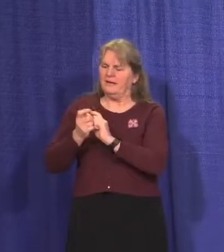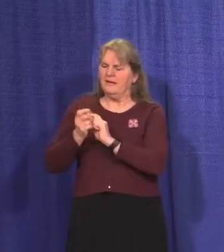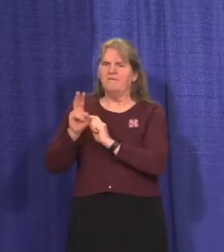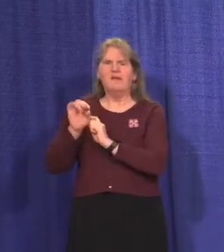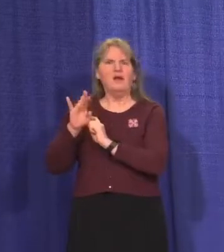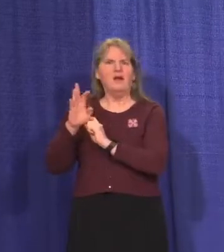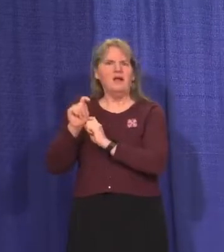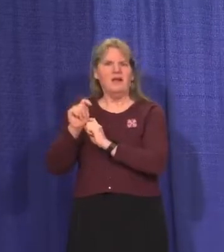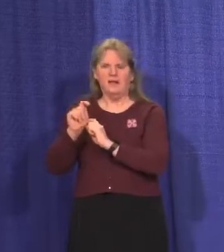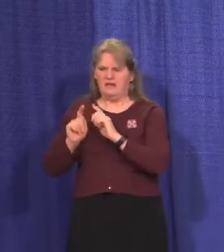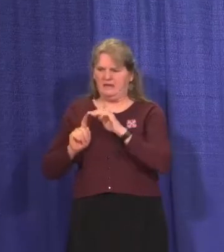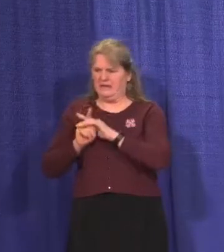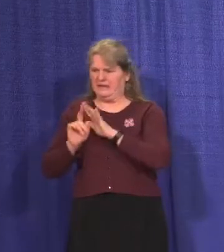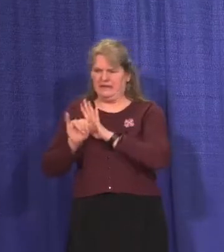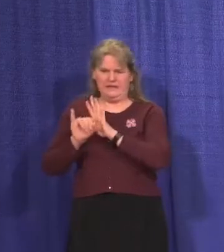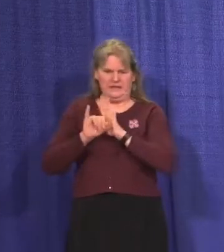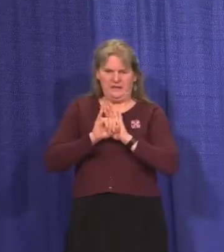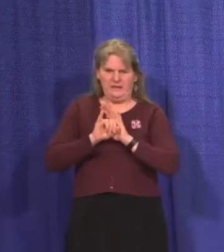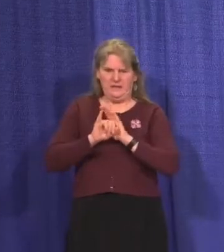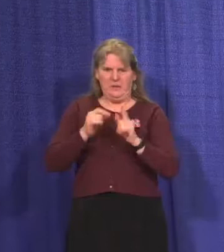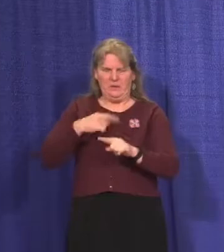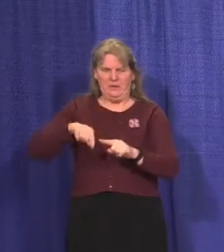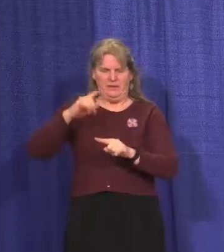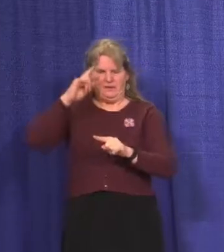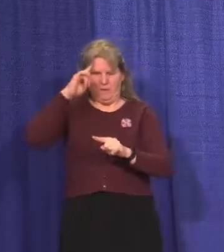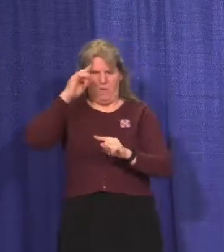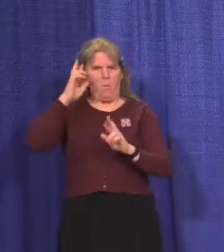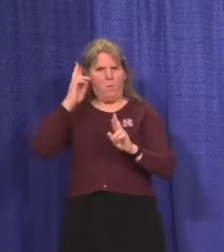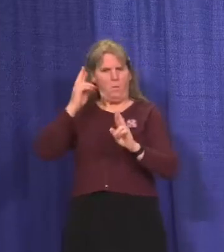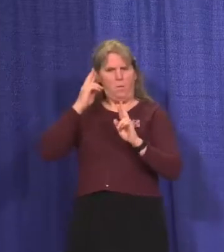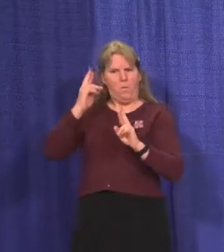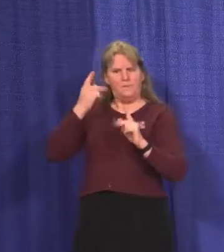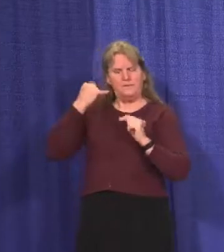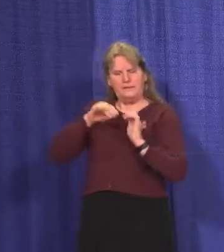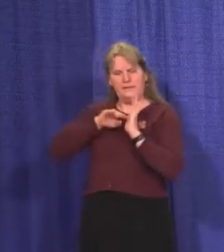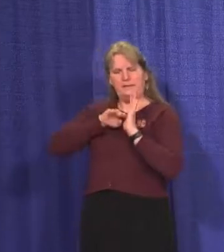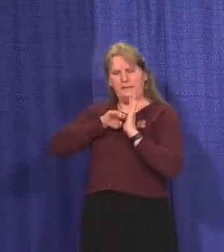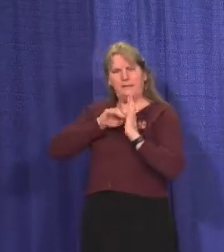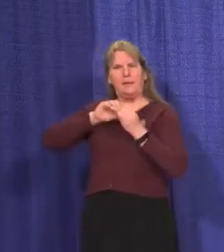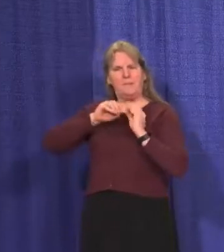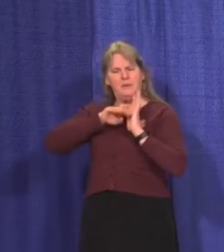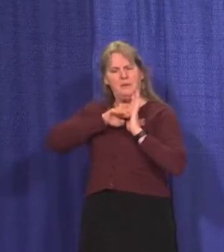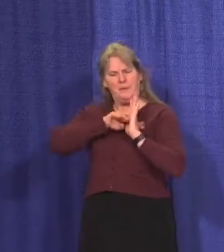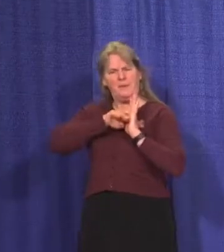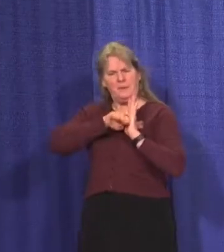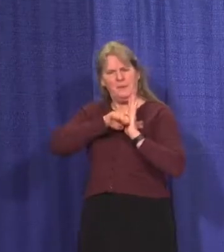help the downward trend continues and there won't be need for a rebound.